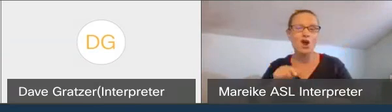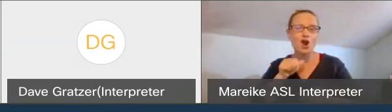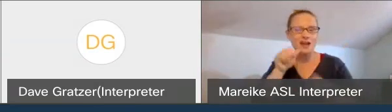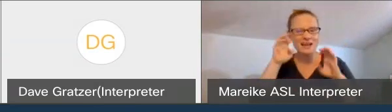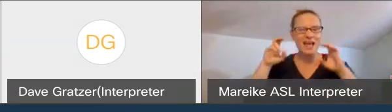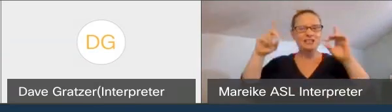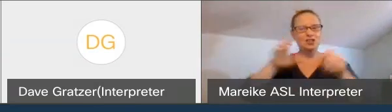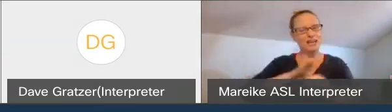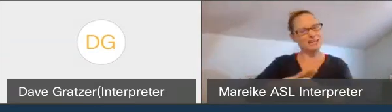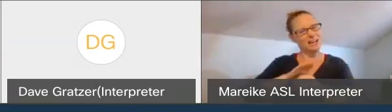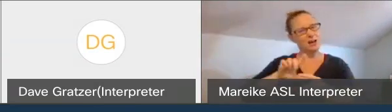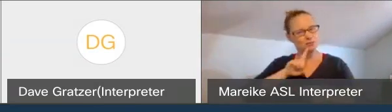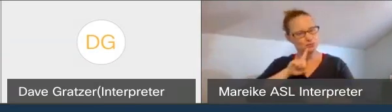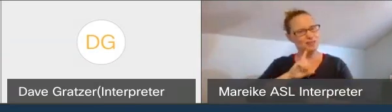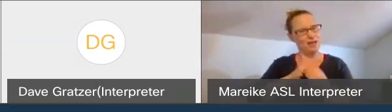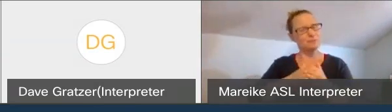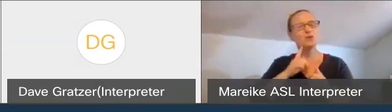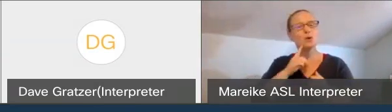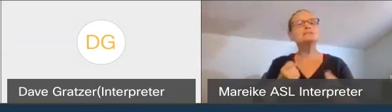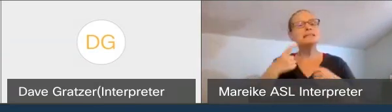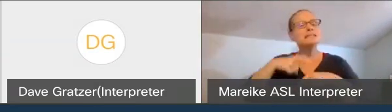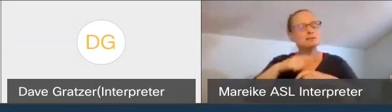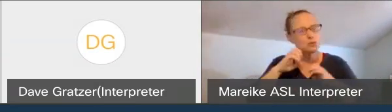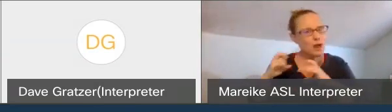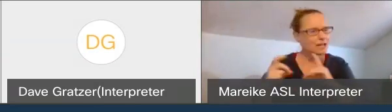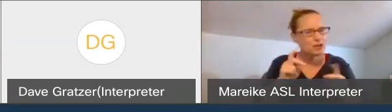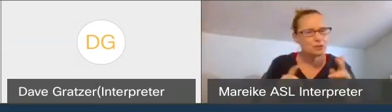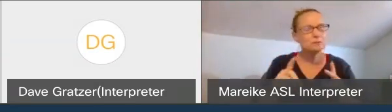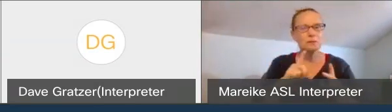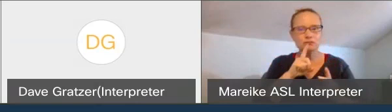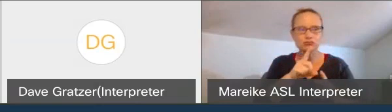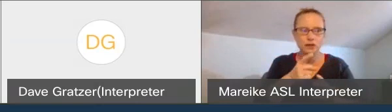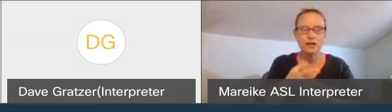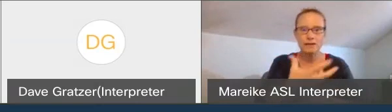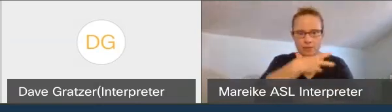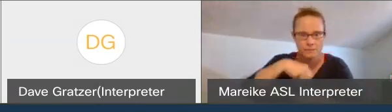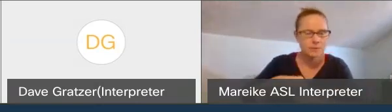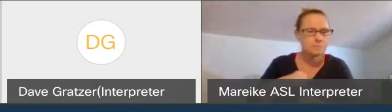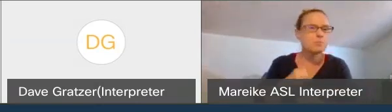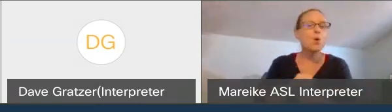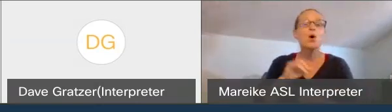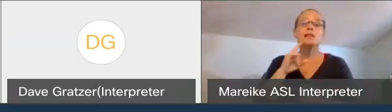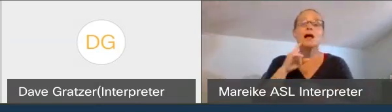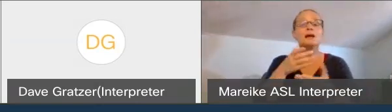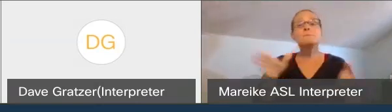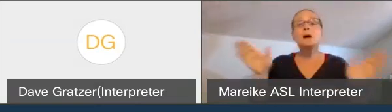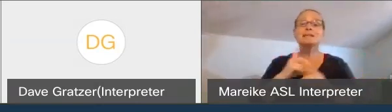So spending that time to educate those individuals and have them all on board, such as the Public Defender's Office and, um, the sheriff's office,